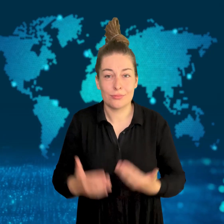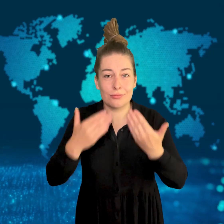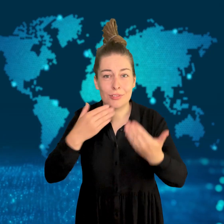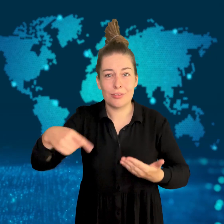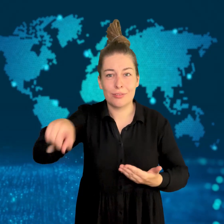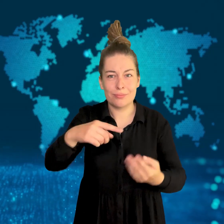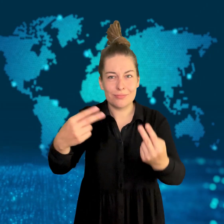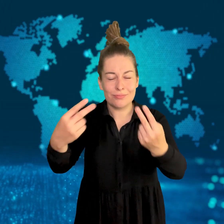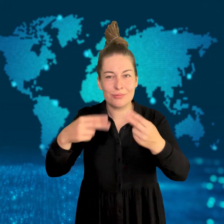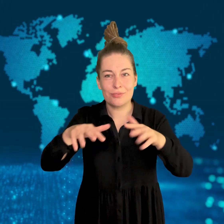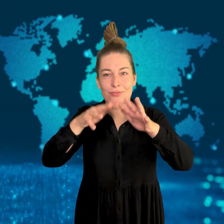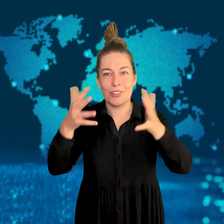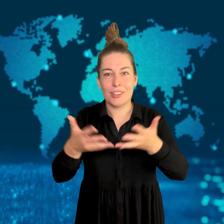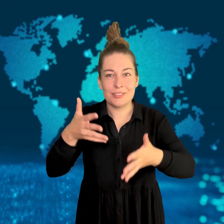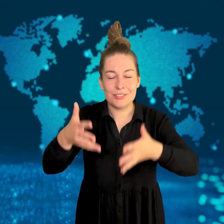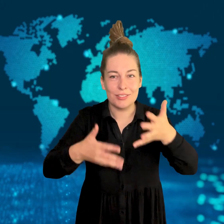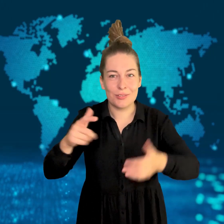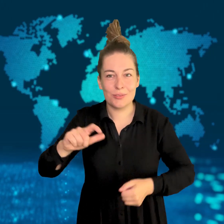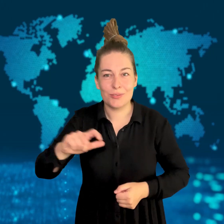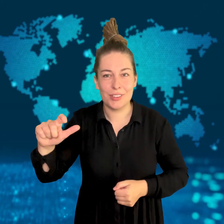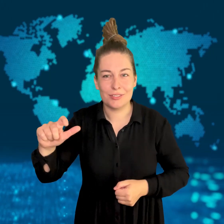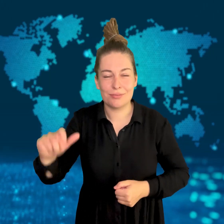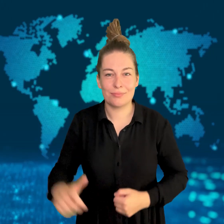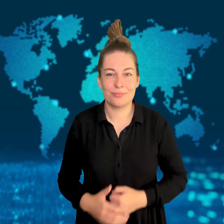Thank you for watching WorldSign Week.